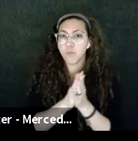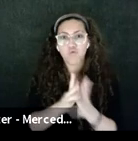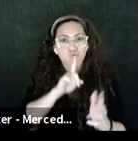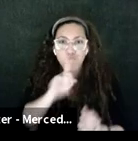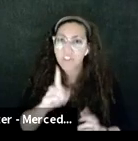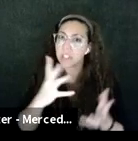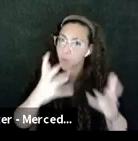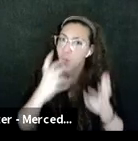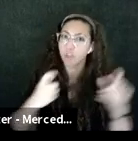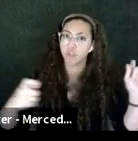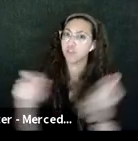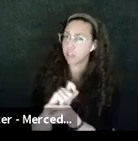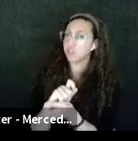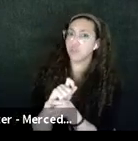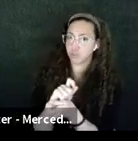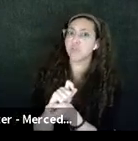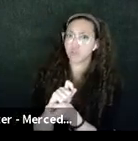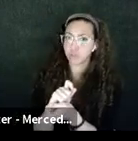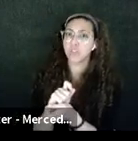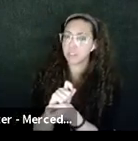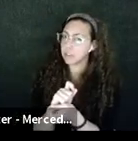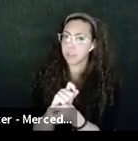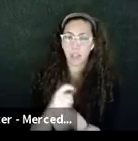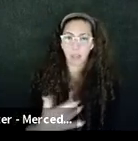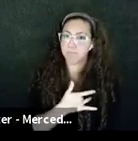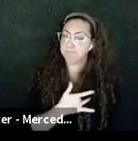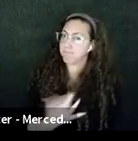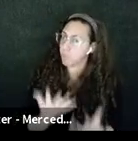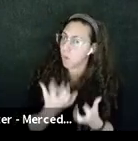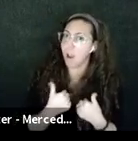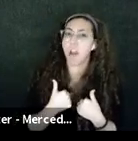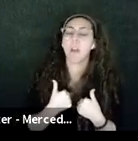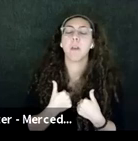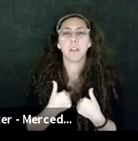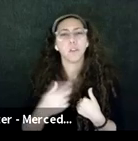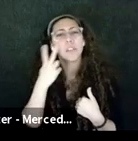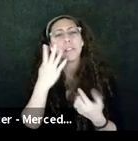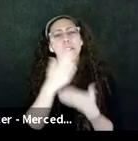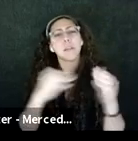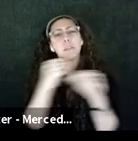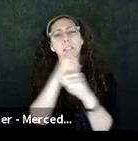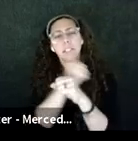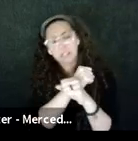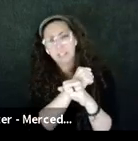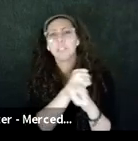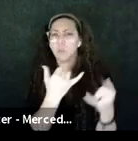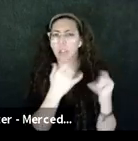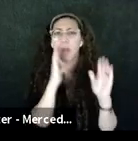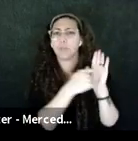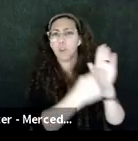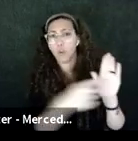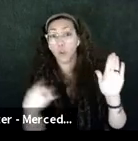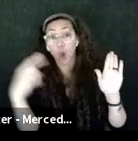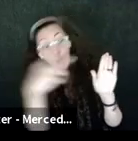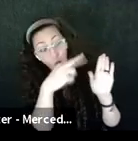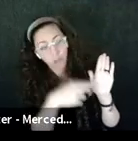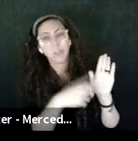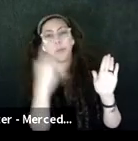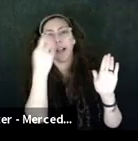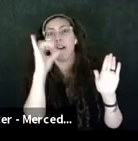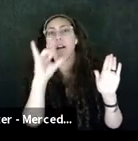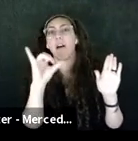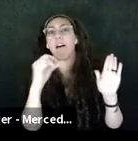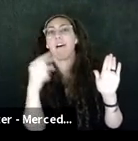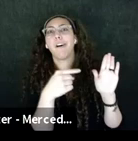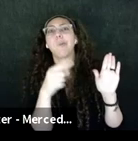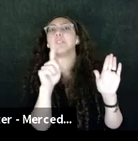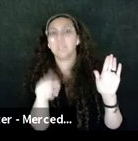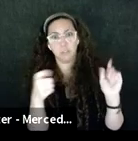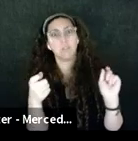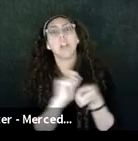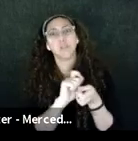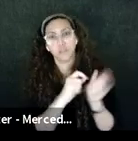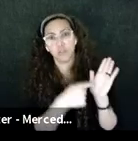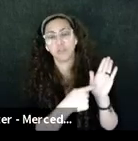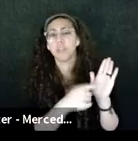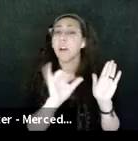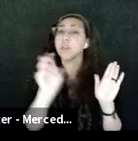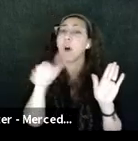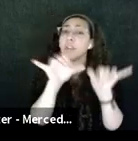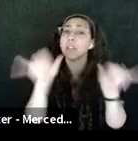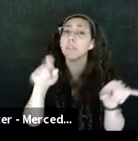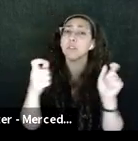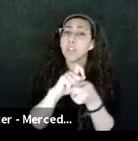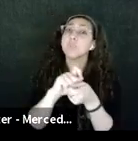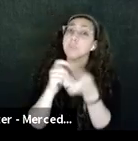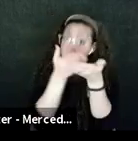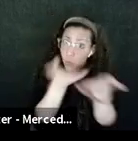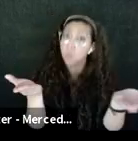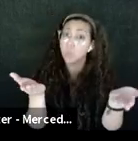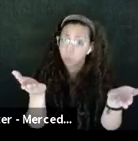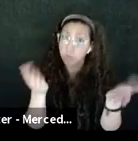Jason Williams: And and you'll see some statistics today that talk about why the system needs to change and should change and then other systems are you folks at the education system is another huge impactful system on